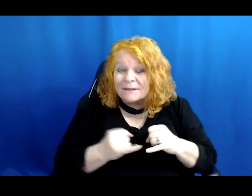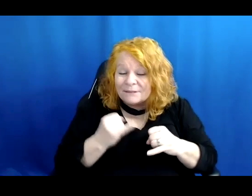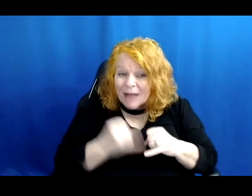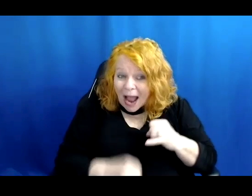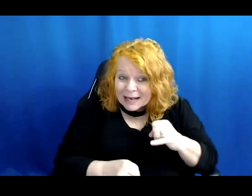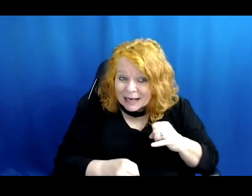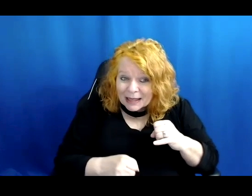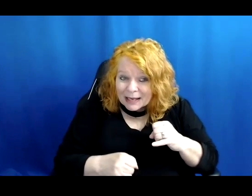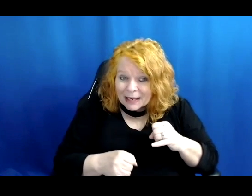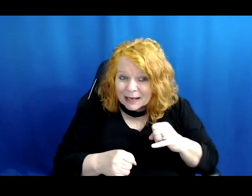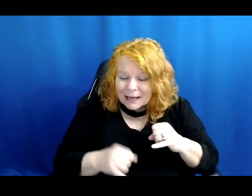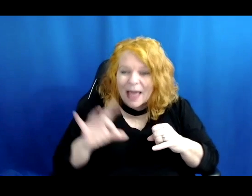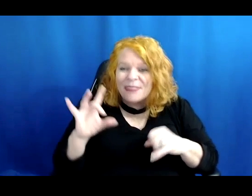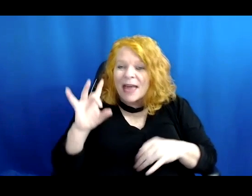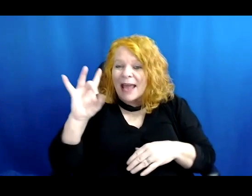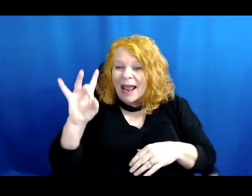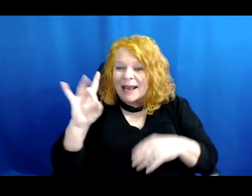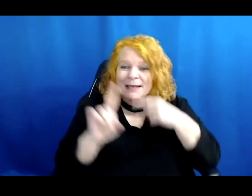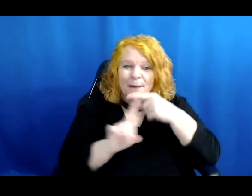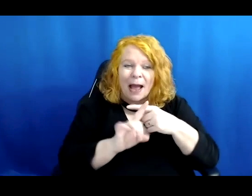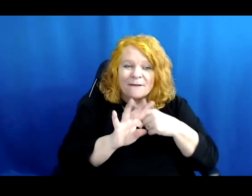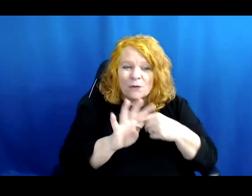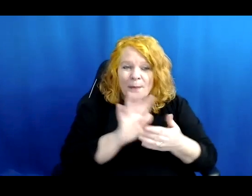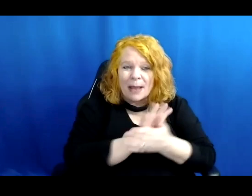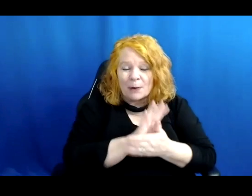It looks pink but the light makes it look whiter than it is.